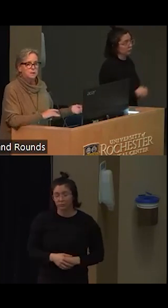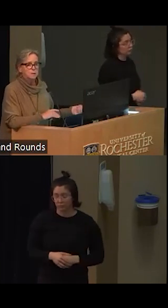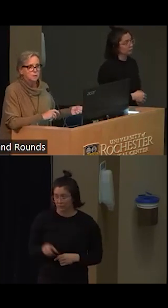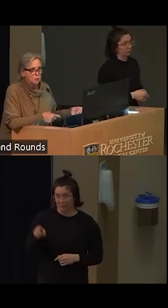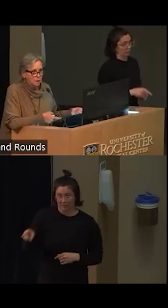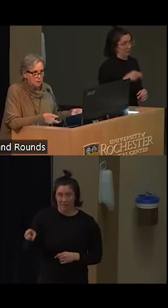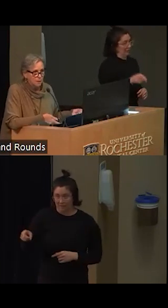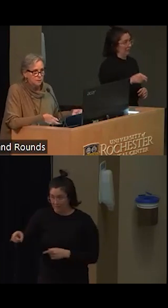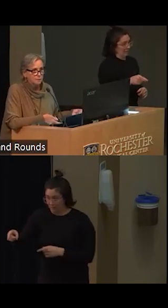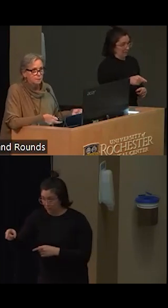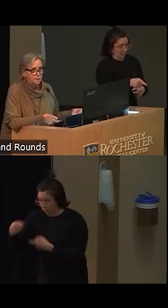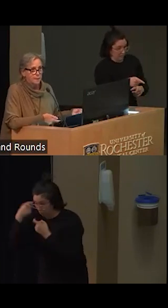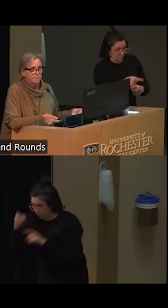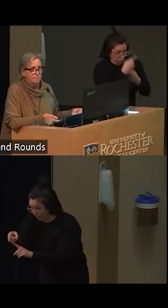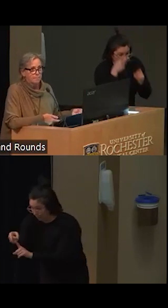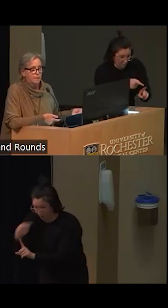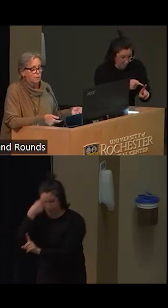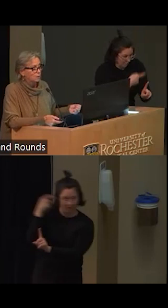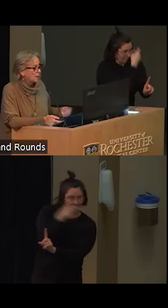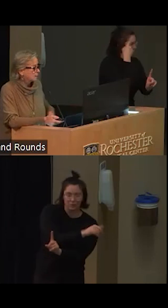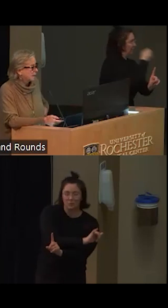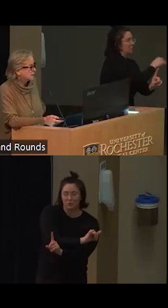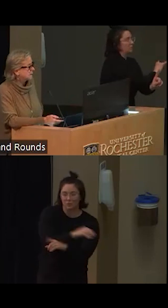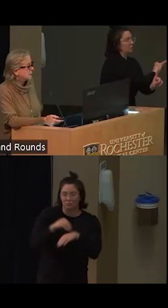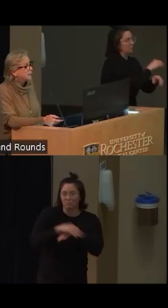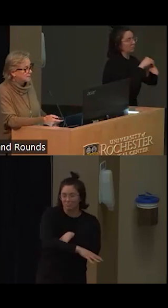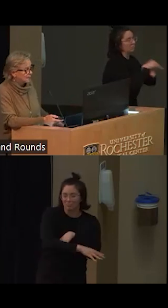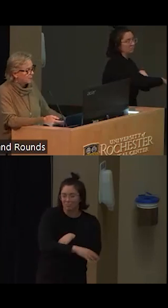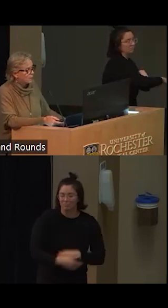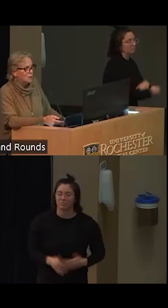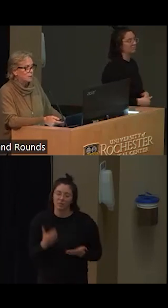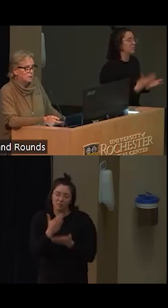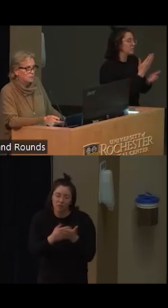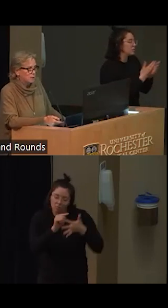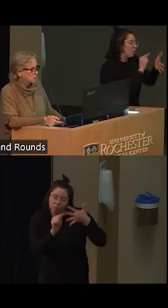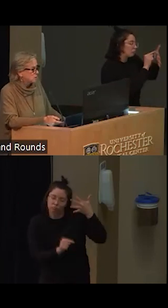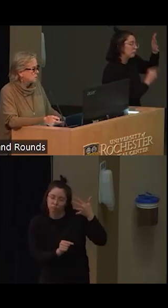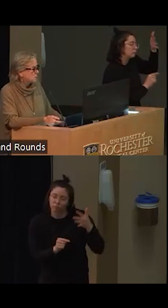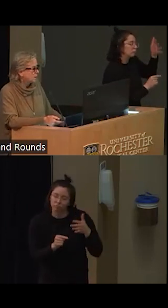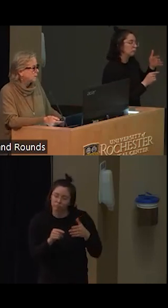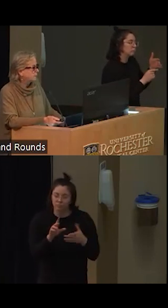potentially traumatizing for them so that that's some examples of the interventions utilized